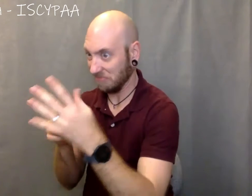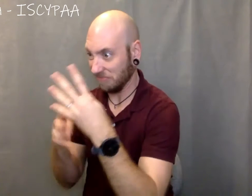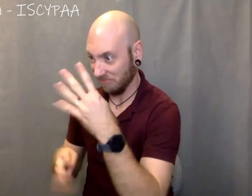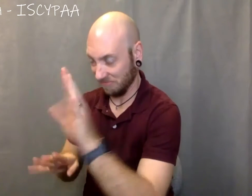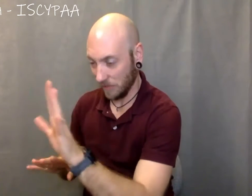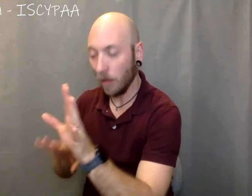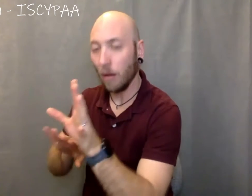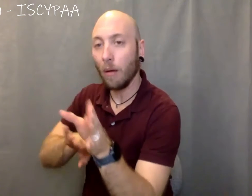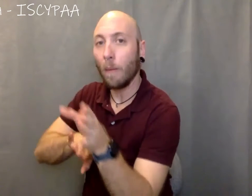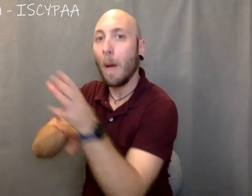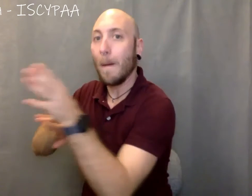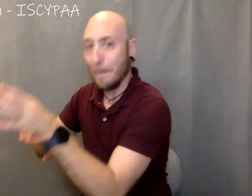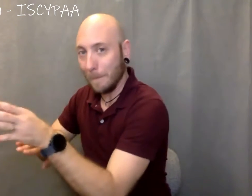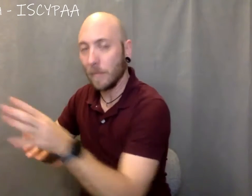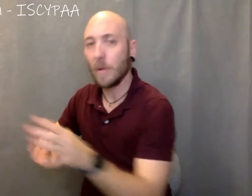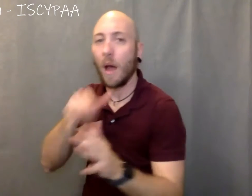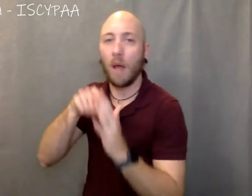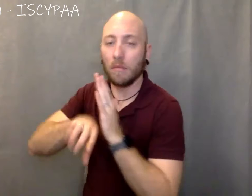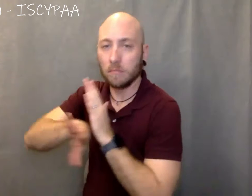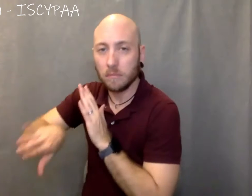some of my issues are like I'm not going to go into depth but I've suffered with